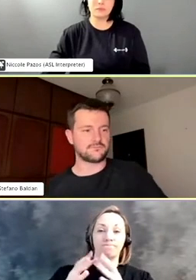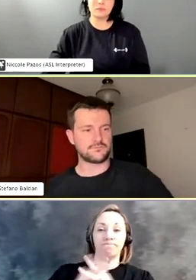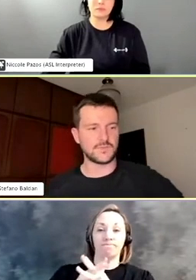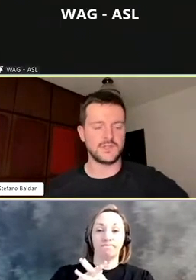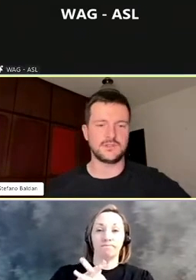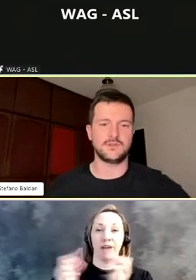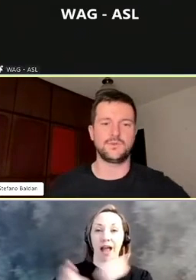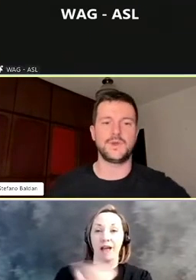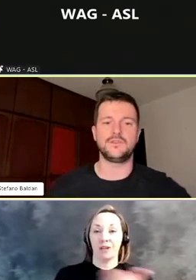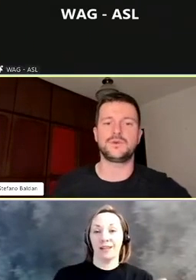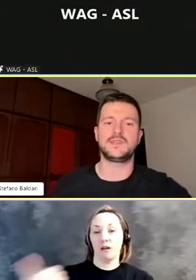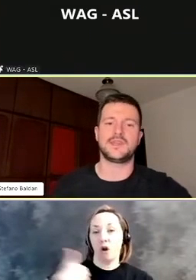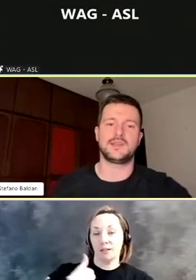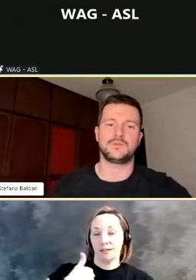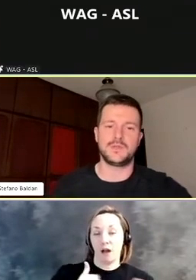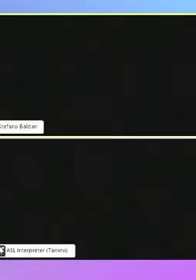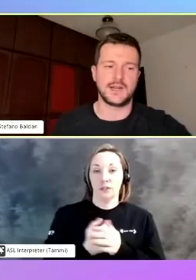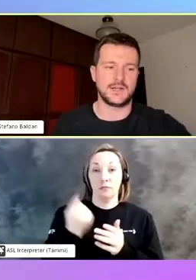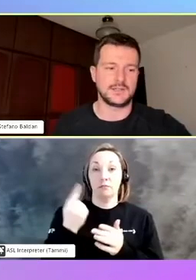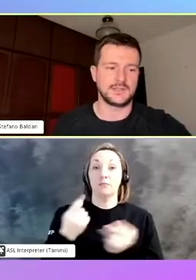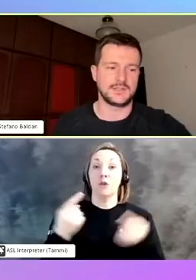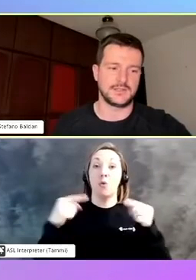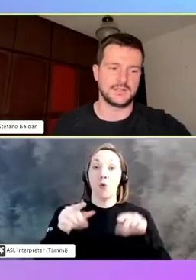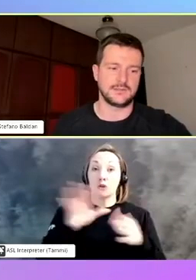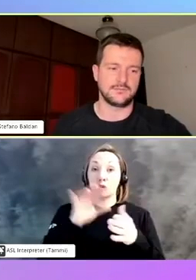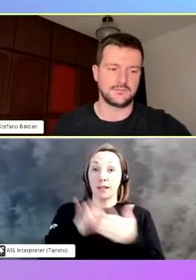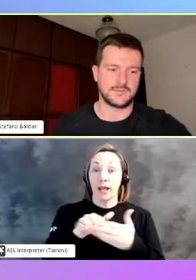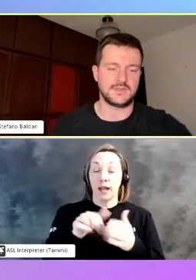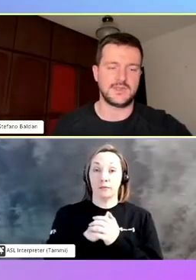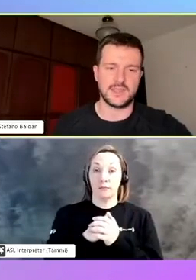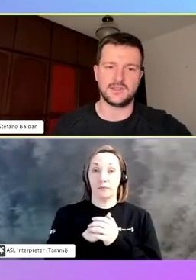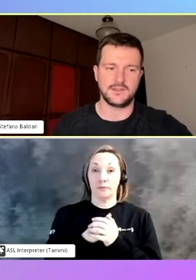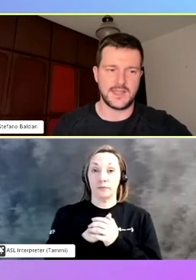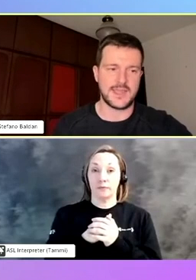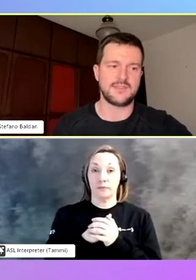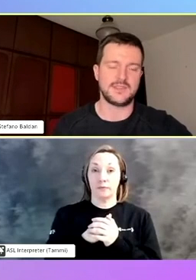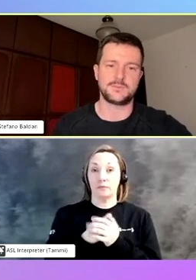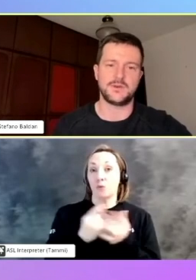[PHIL] Hi everyone here mike my name is Phil Strain.